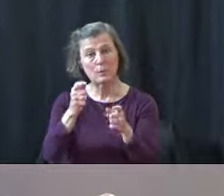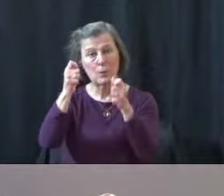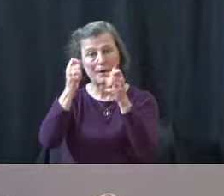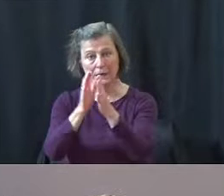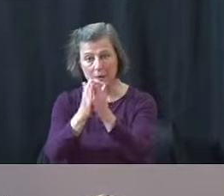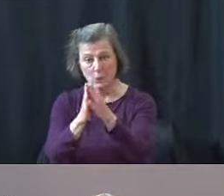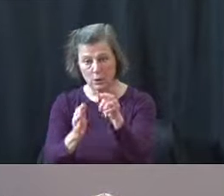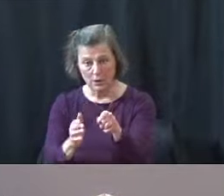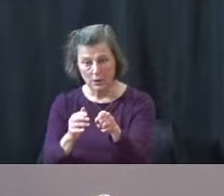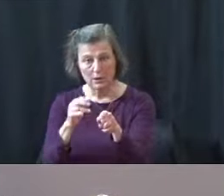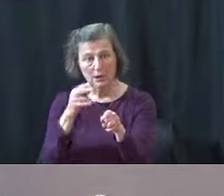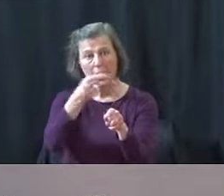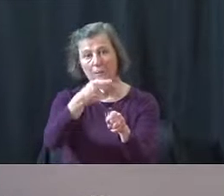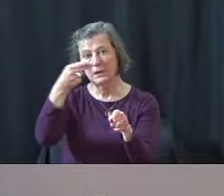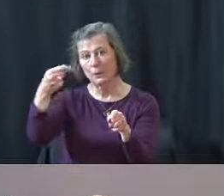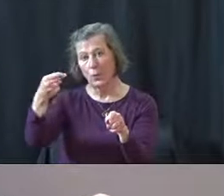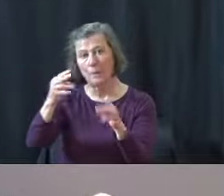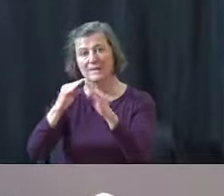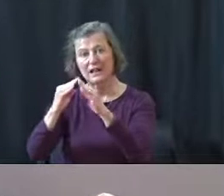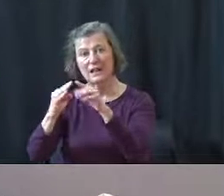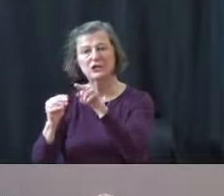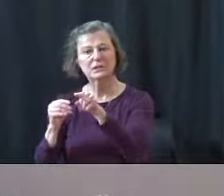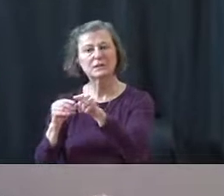Habitat and Hope Village is a group of our